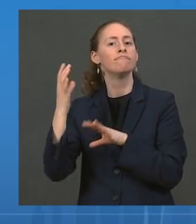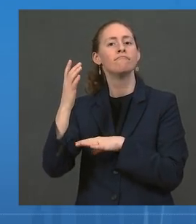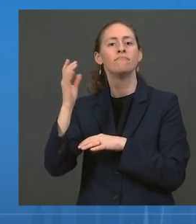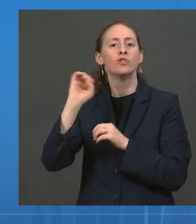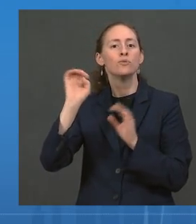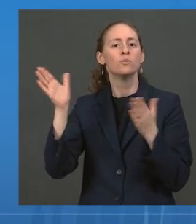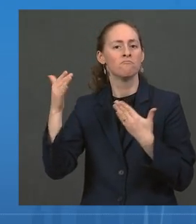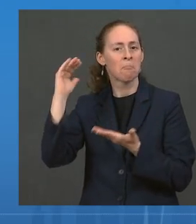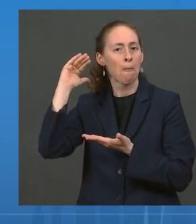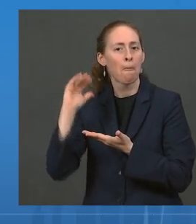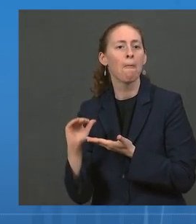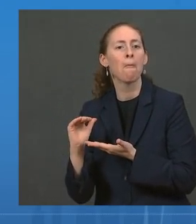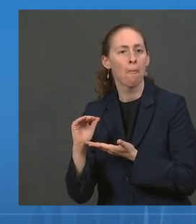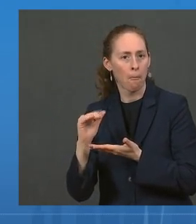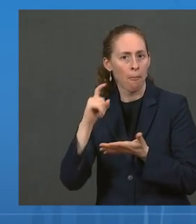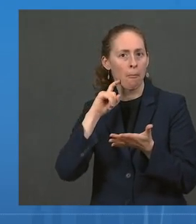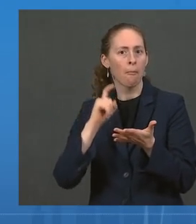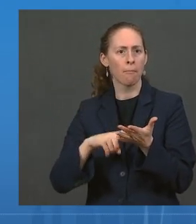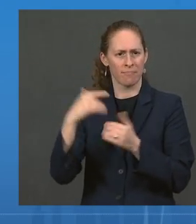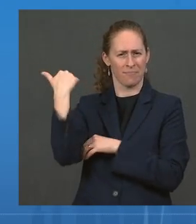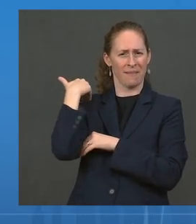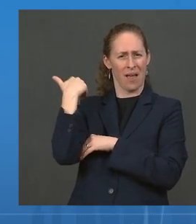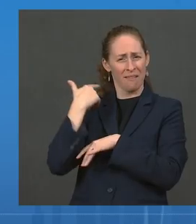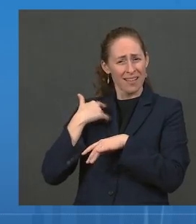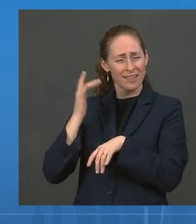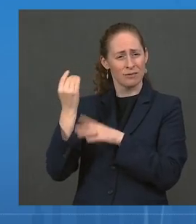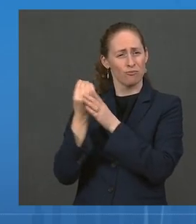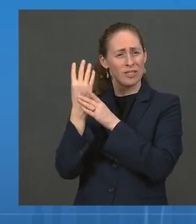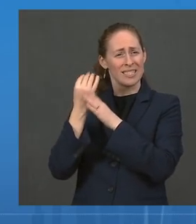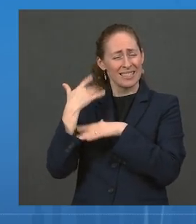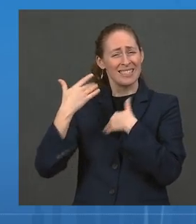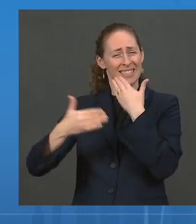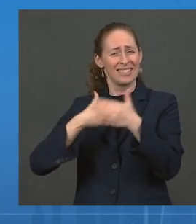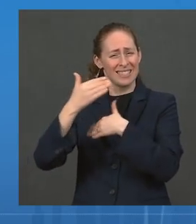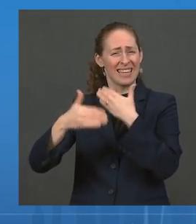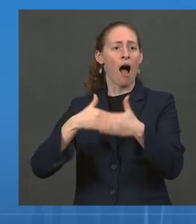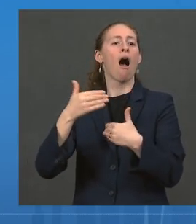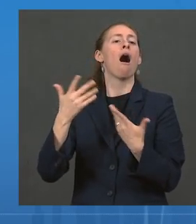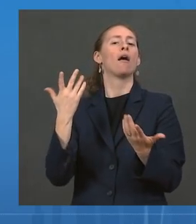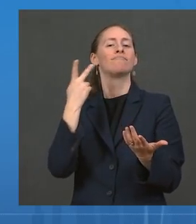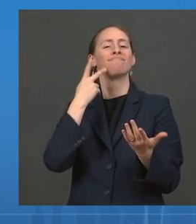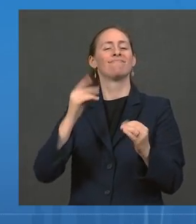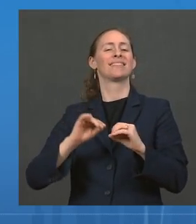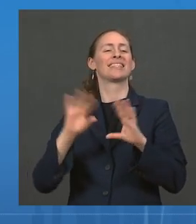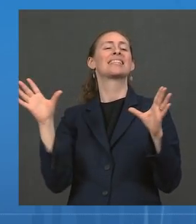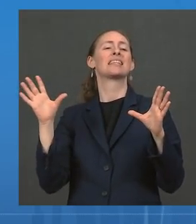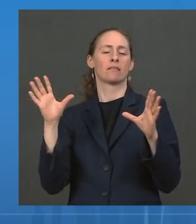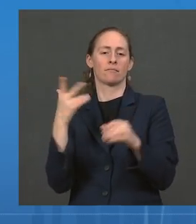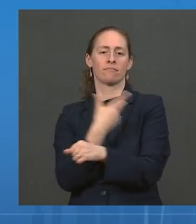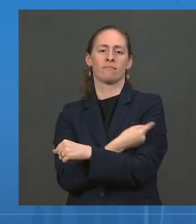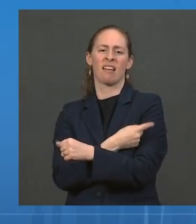and February, we had powerful evidence that demonstrated that vaccines are effective and provide protection